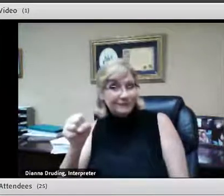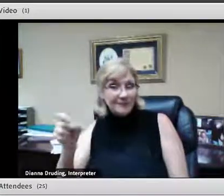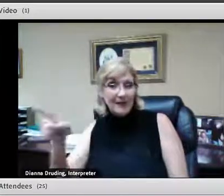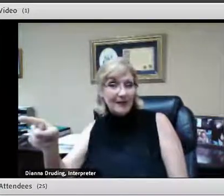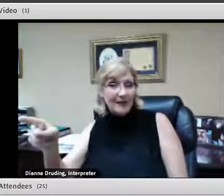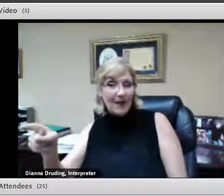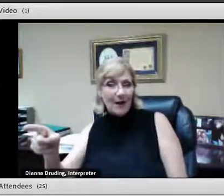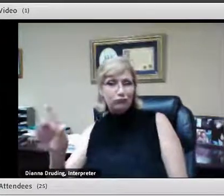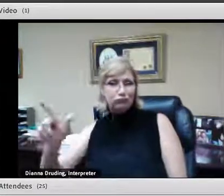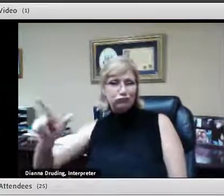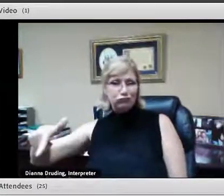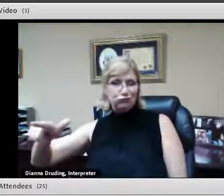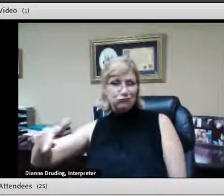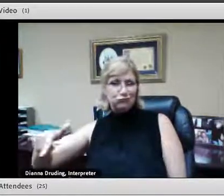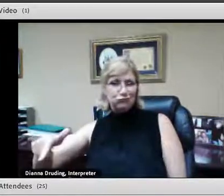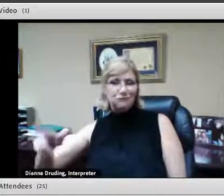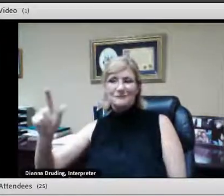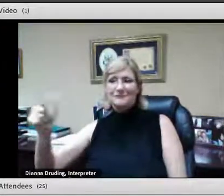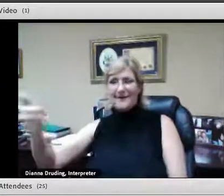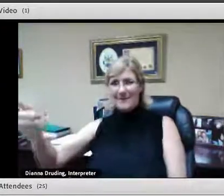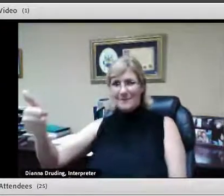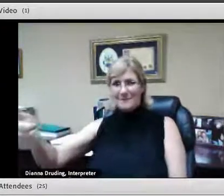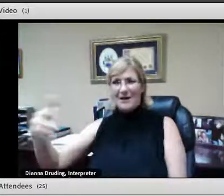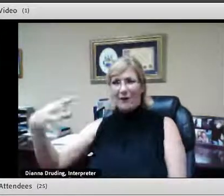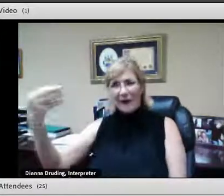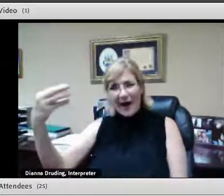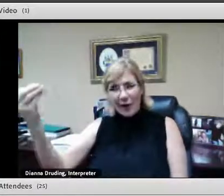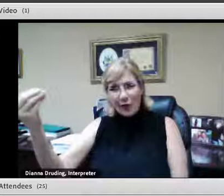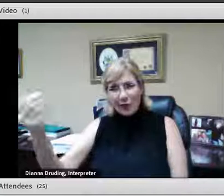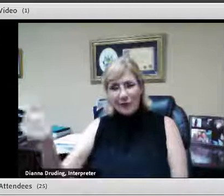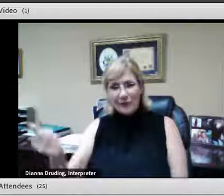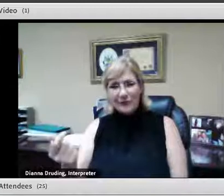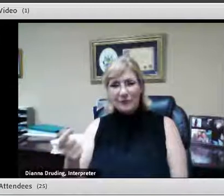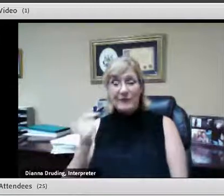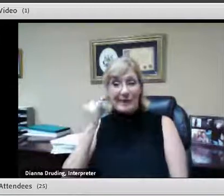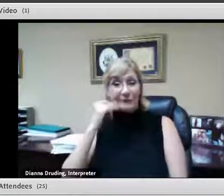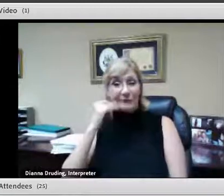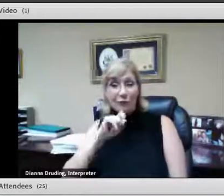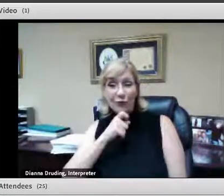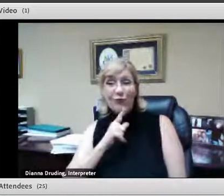They have to take themselves out. It's a really, really cool game.